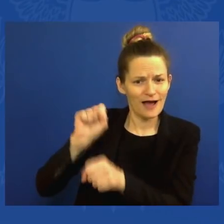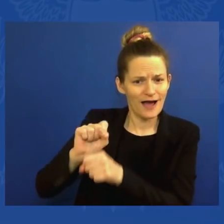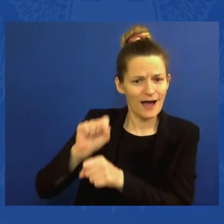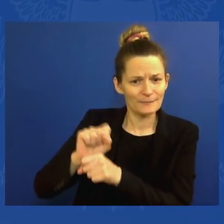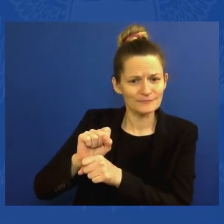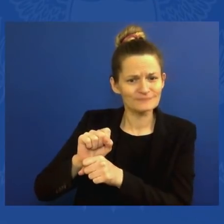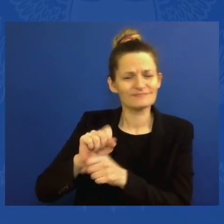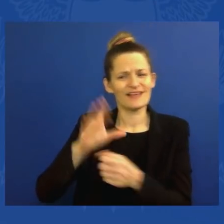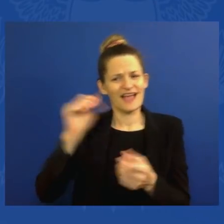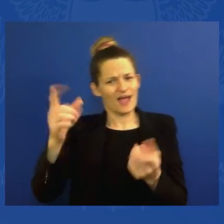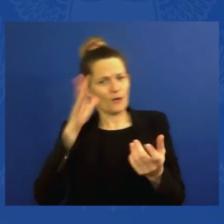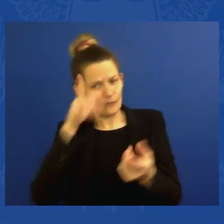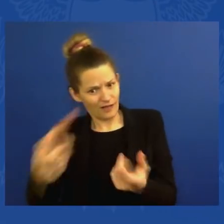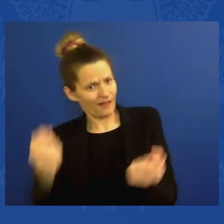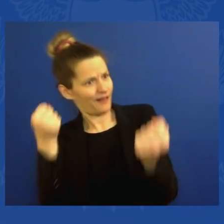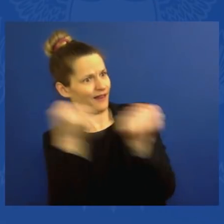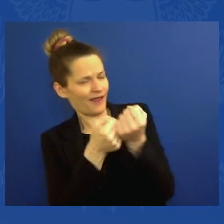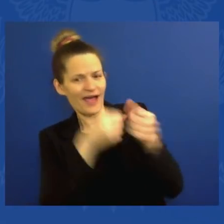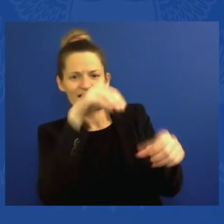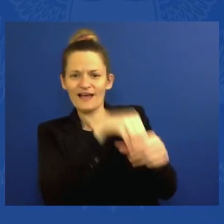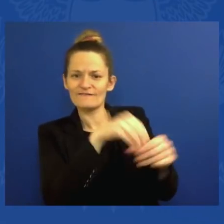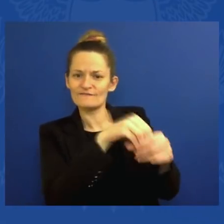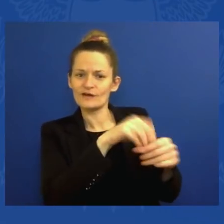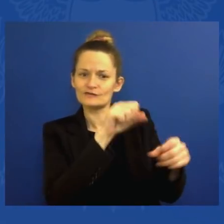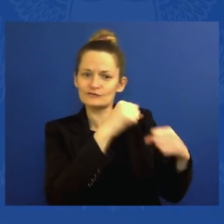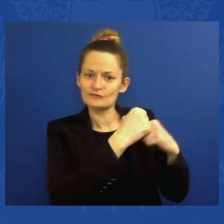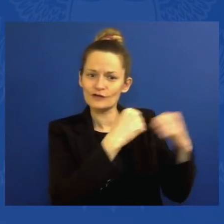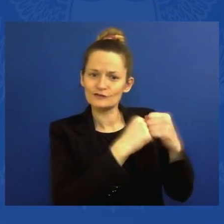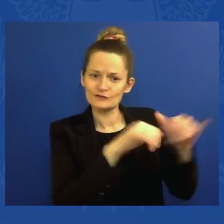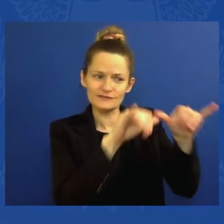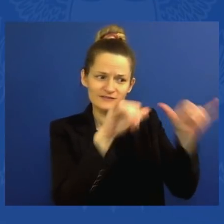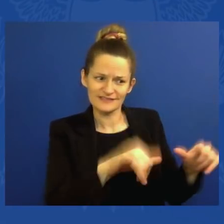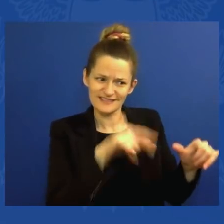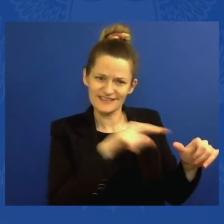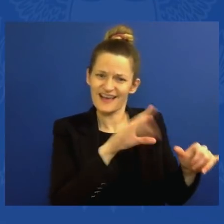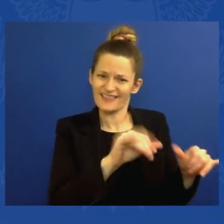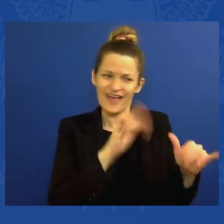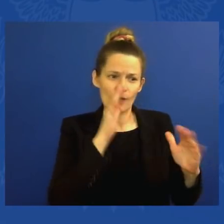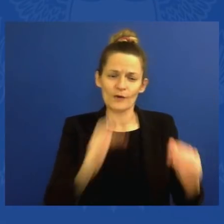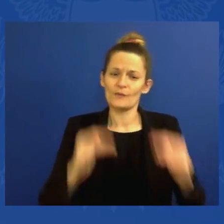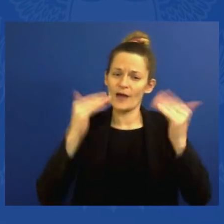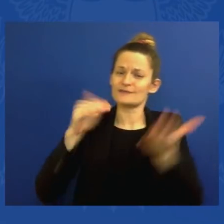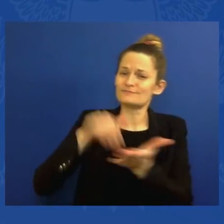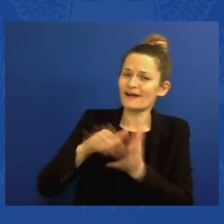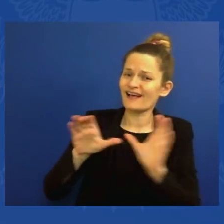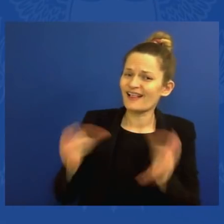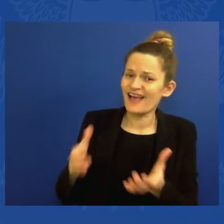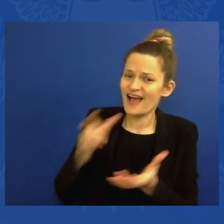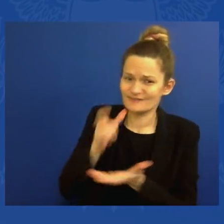As I have been saying for years now, IBEW members are ready, and I've been saying it for a long time,